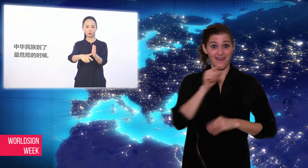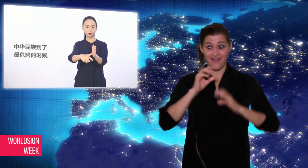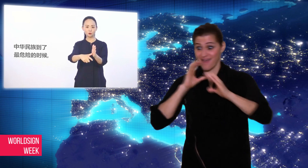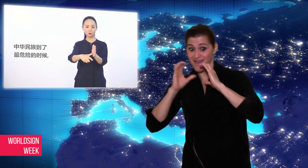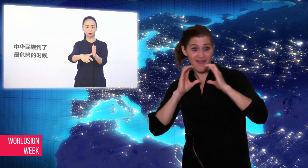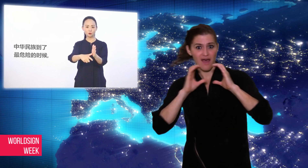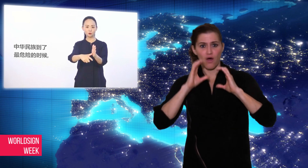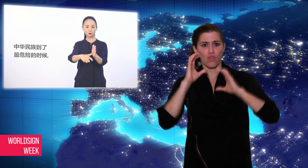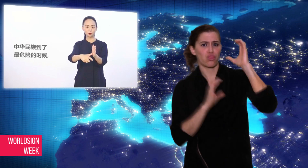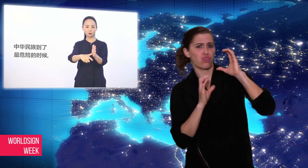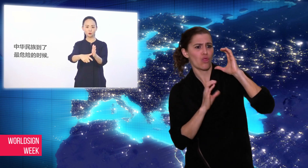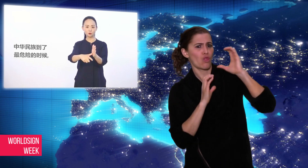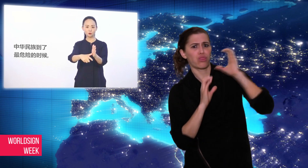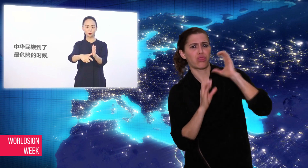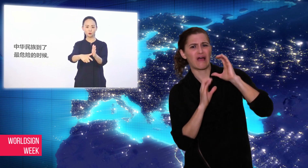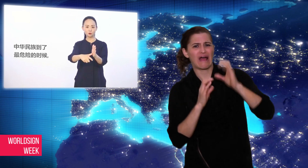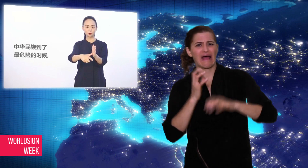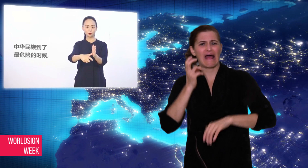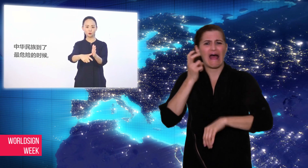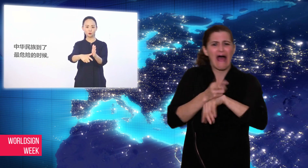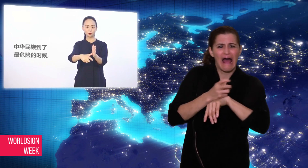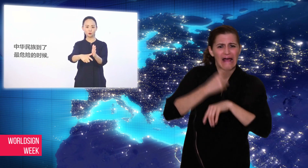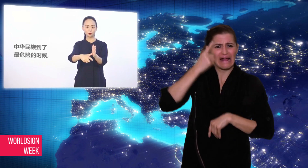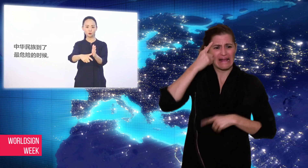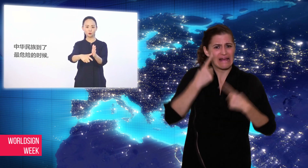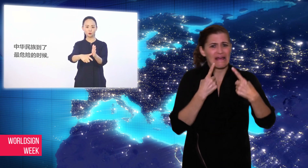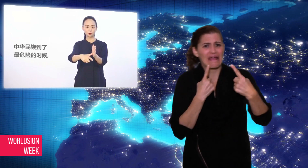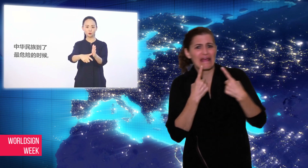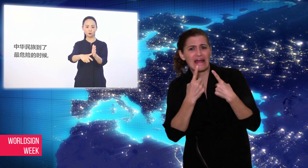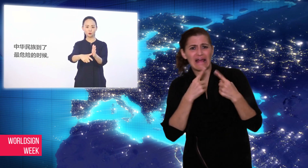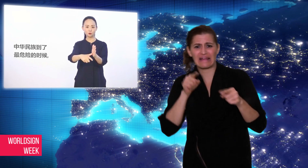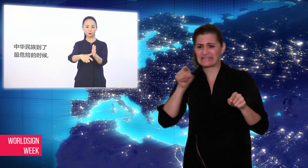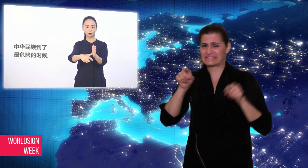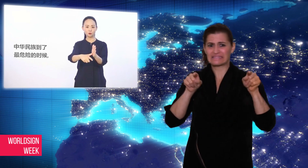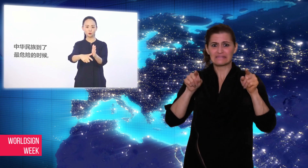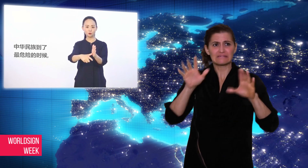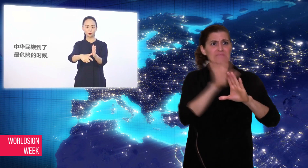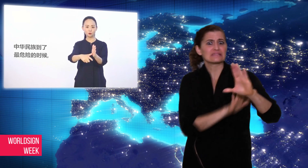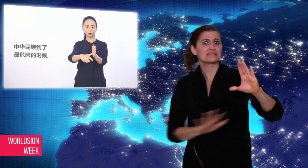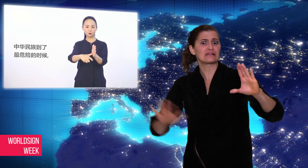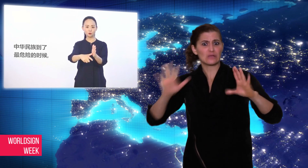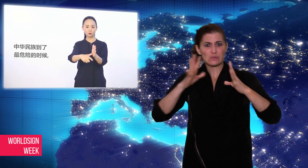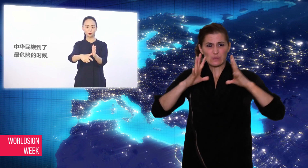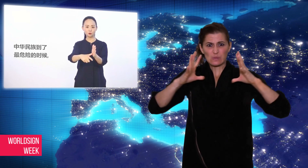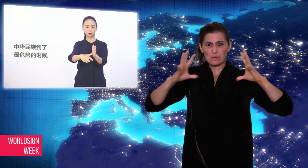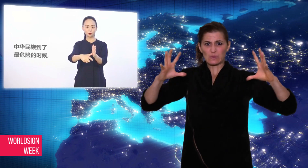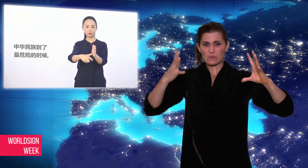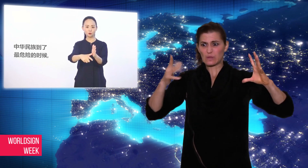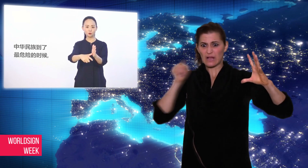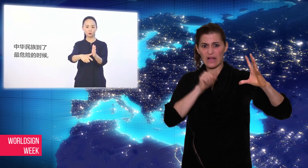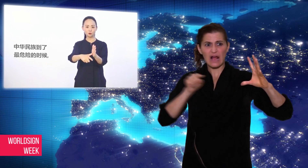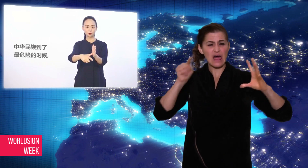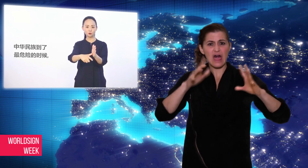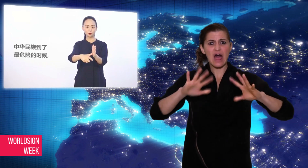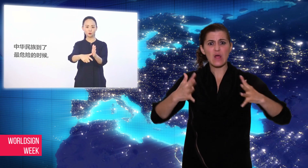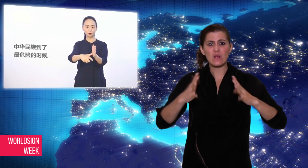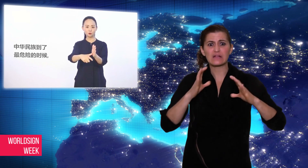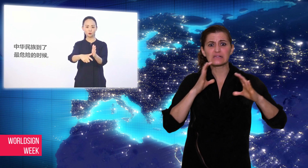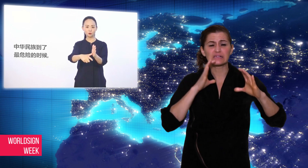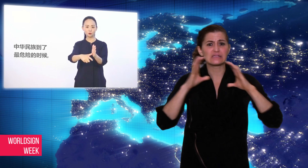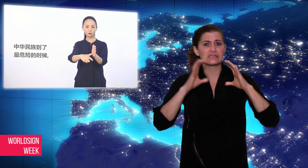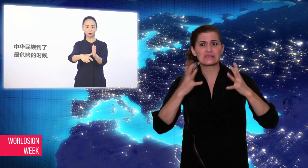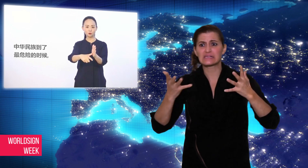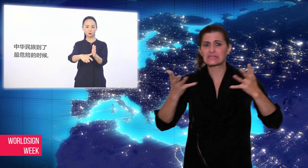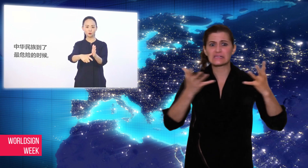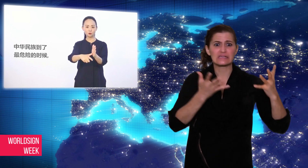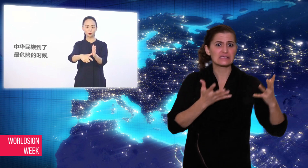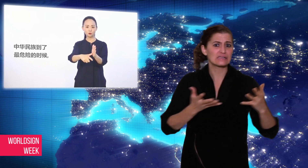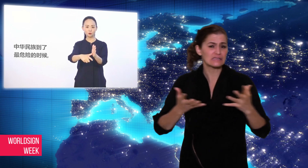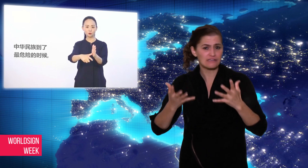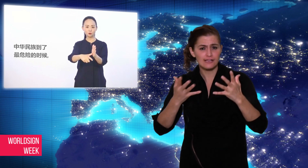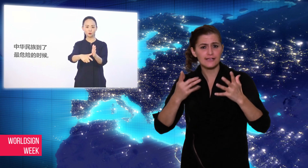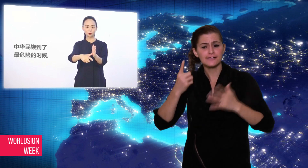between users from different parts of